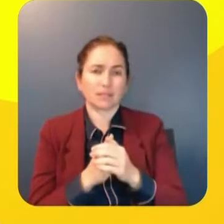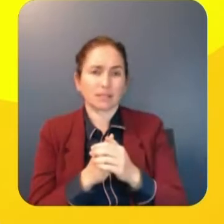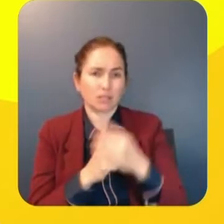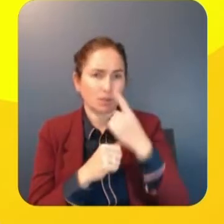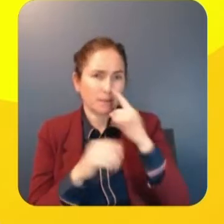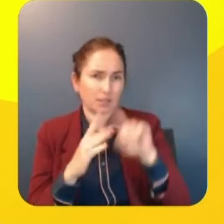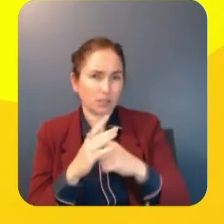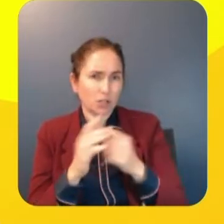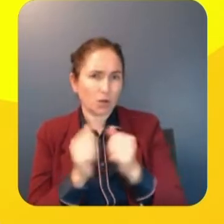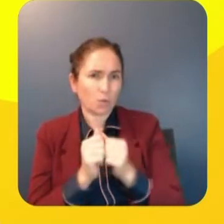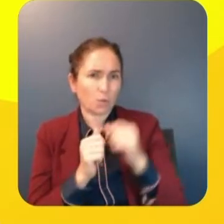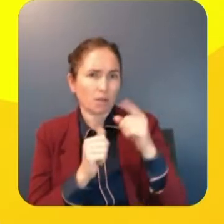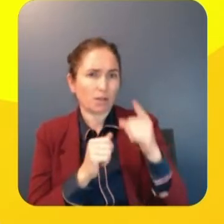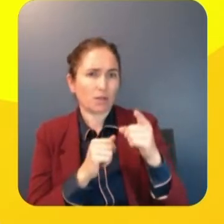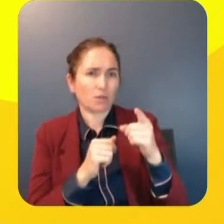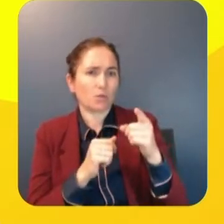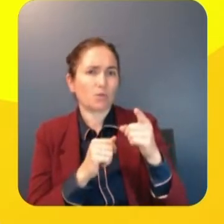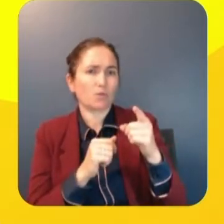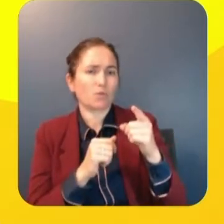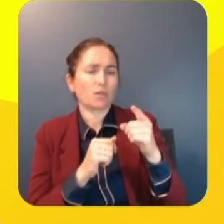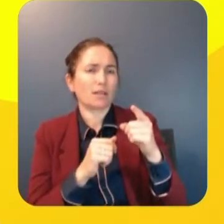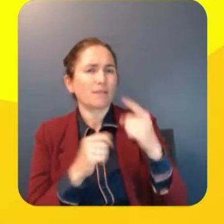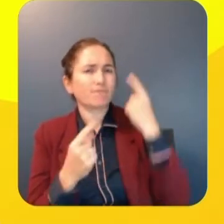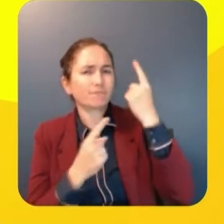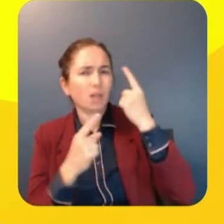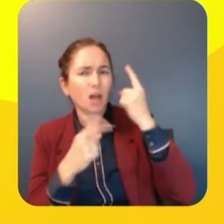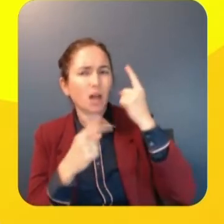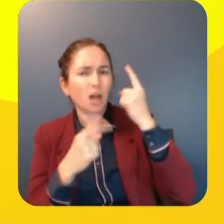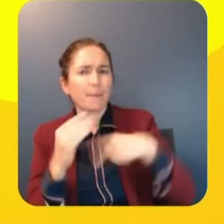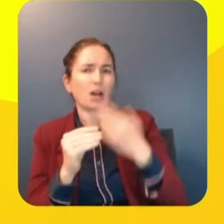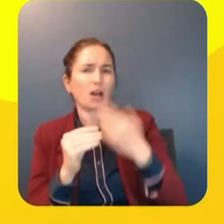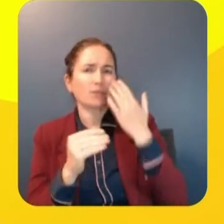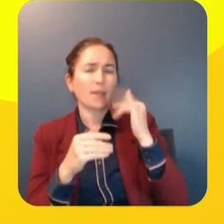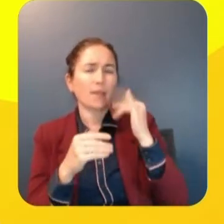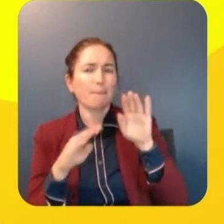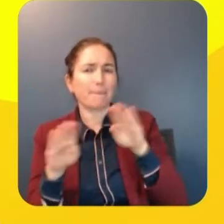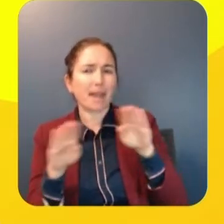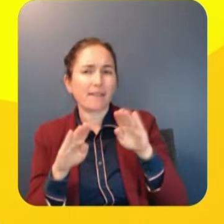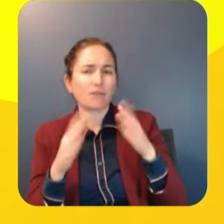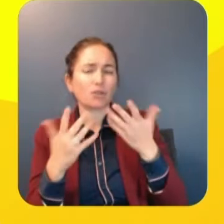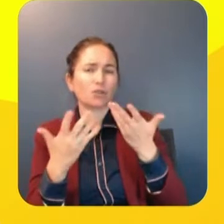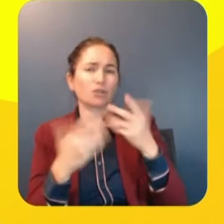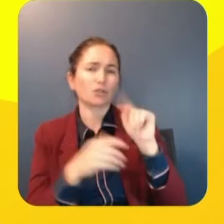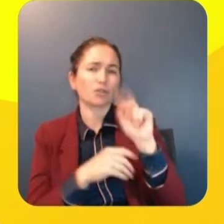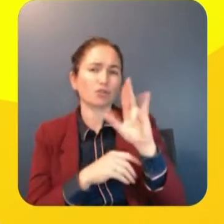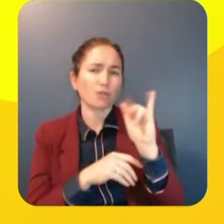Have you given any thought to the behavioral traits that might be missing in your leadership team?